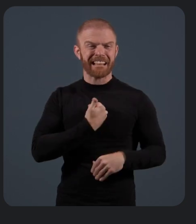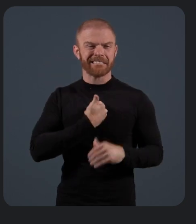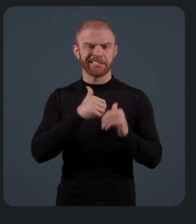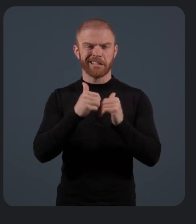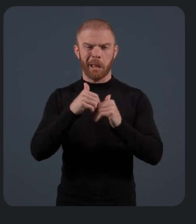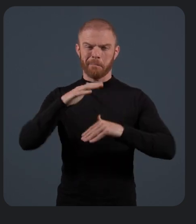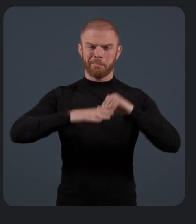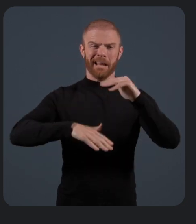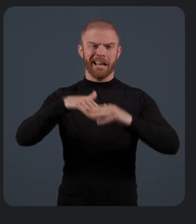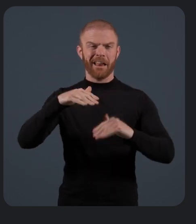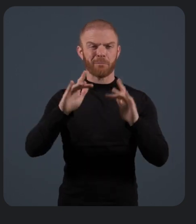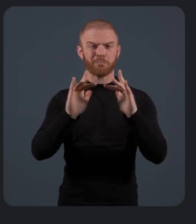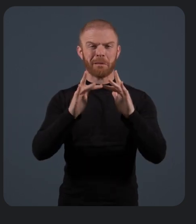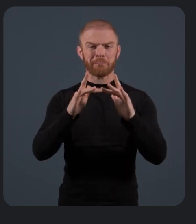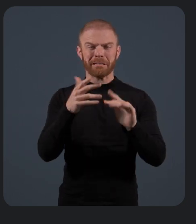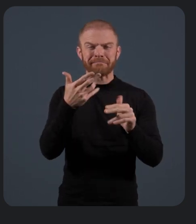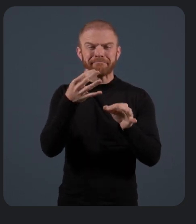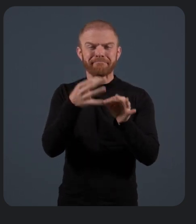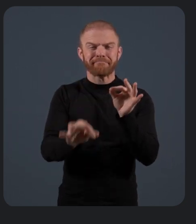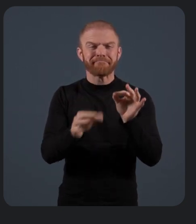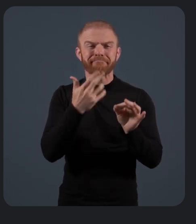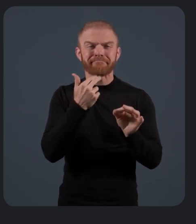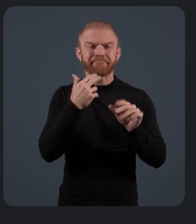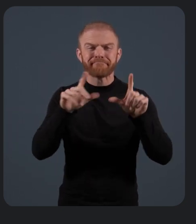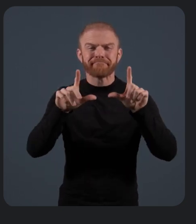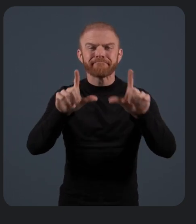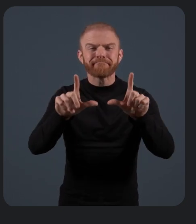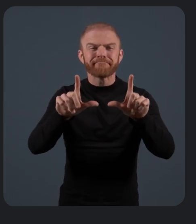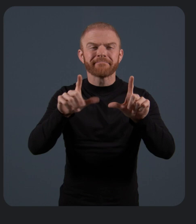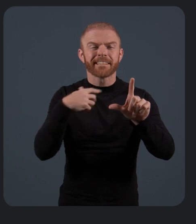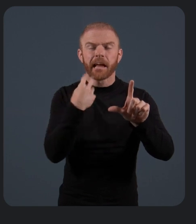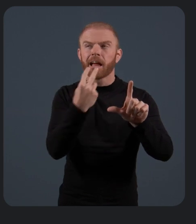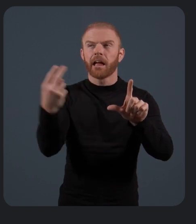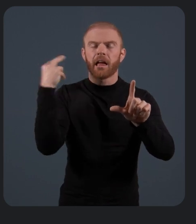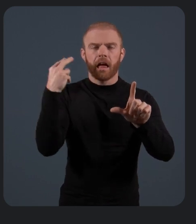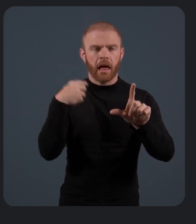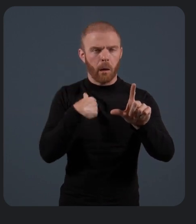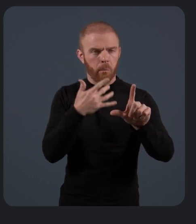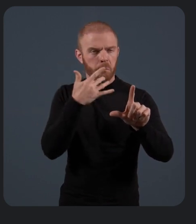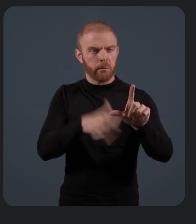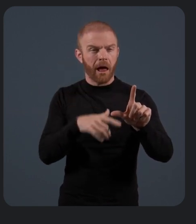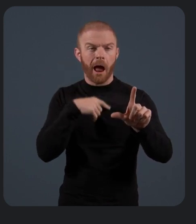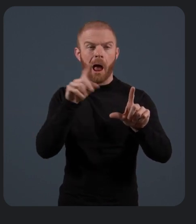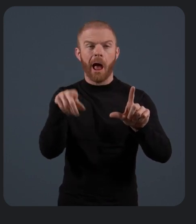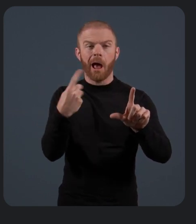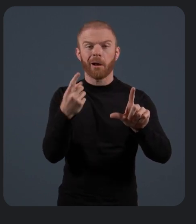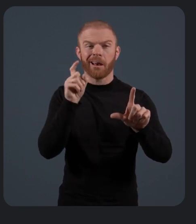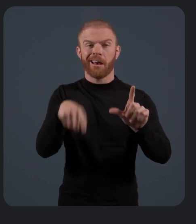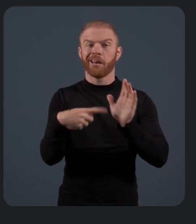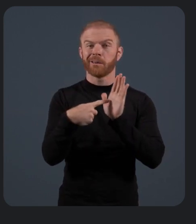I was teaching myself to build a static website. And, thinking back, I'm sure glad I only